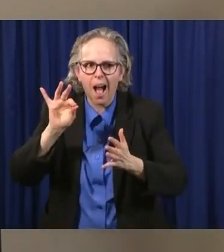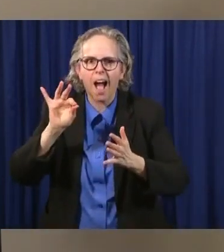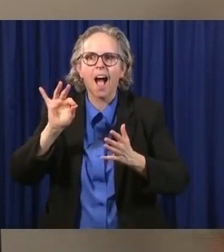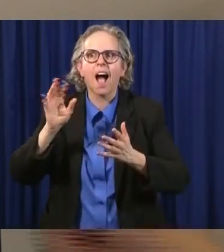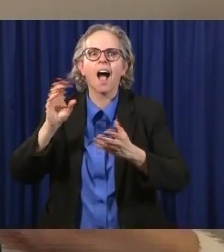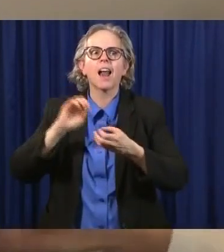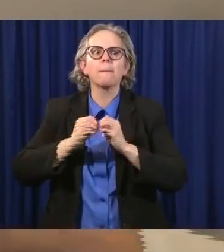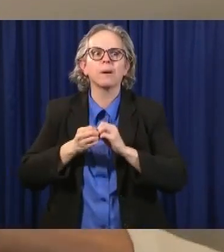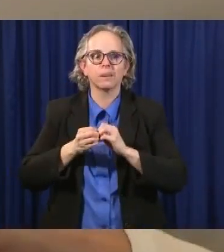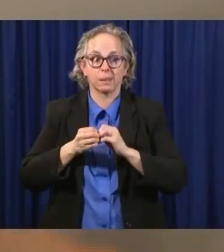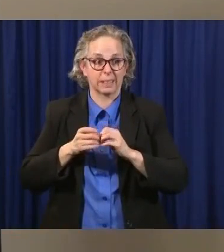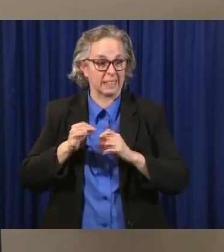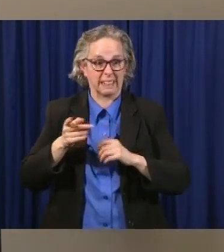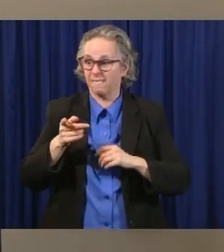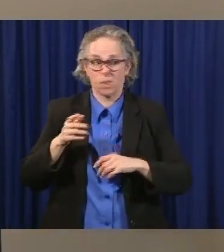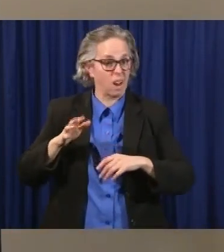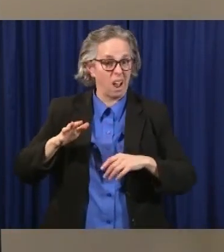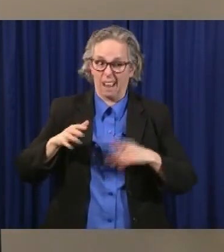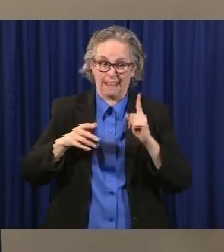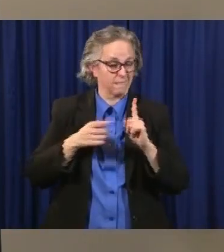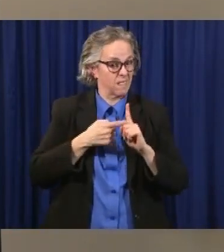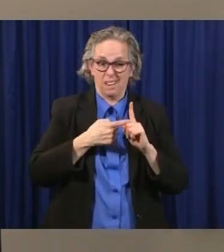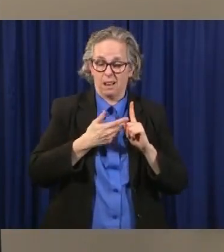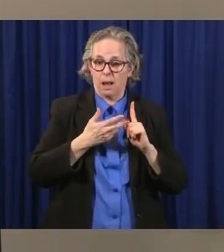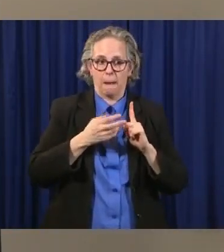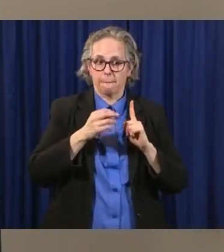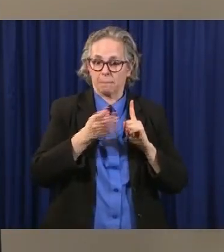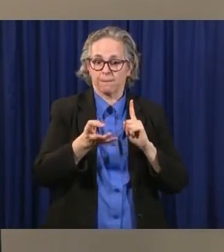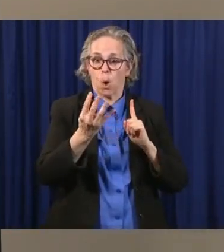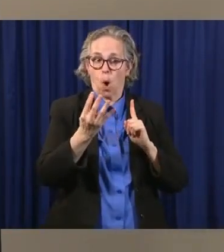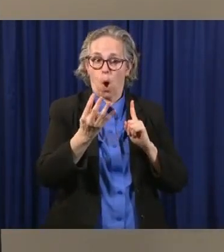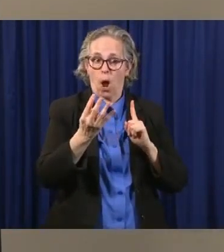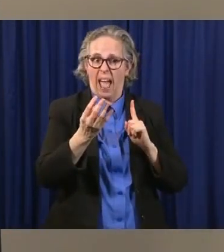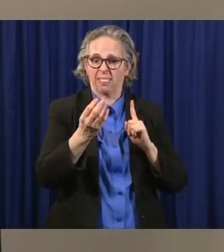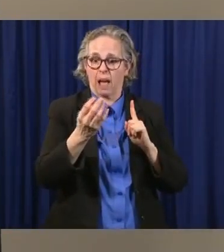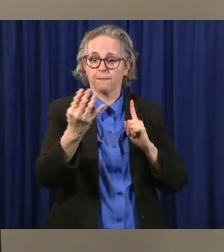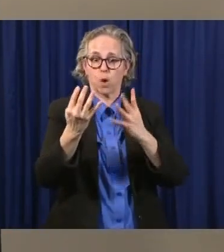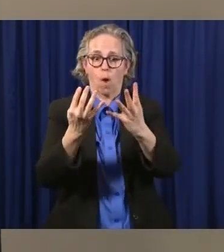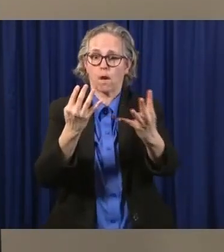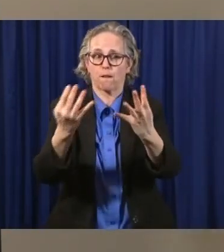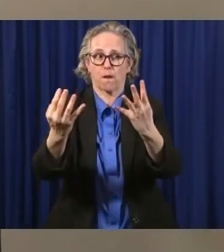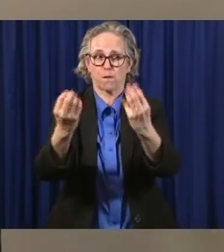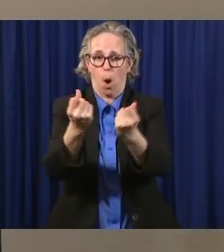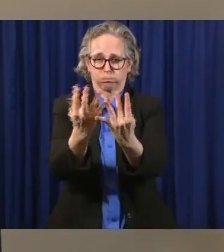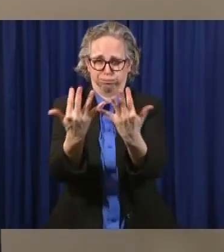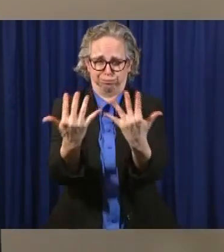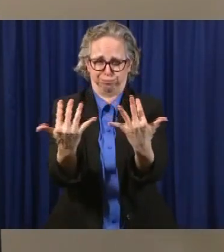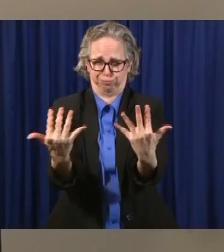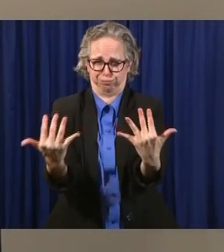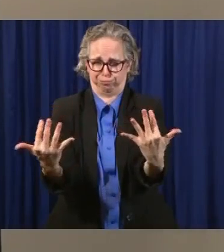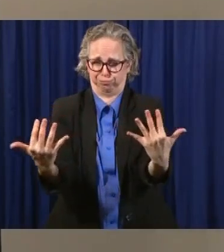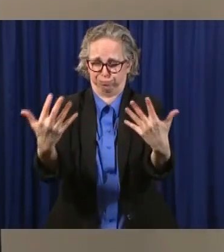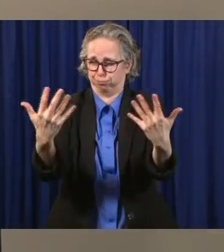BY THE CONTACT TRACING IN PEOPLE ISOLATING. IF YOU DON'T DO THIS, THE ONE PERSON CAN GIVE IT TO FOUR